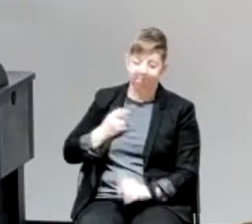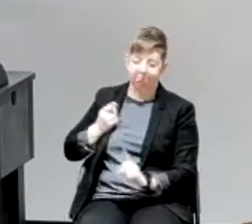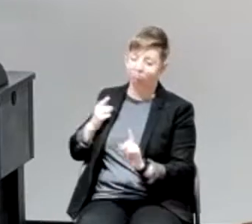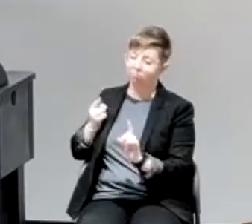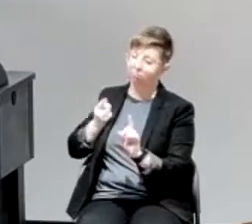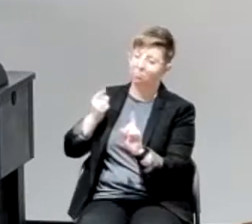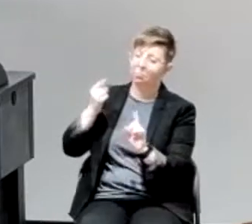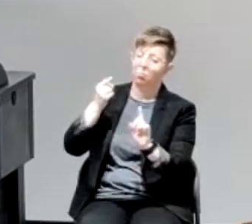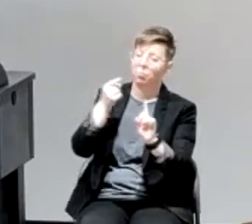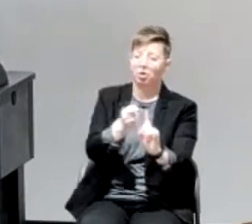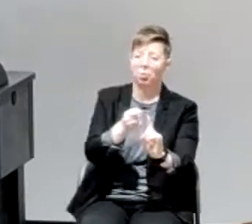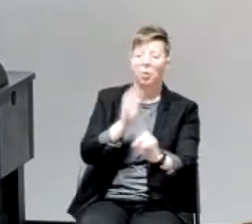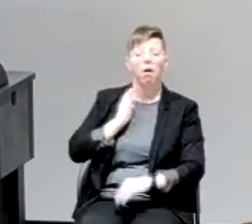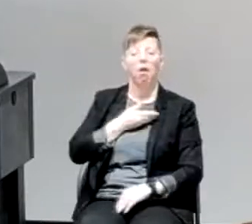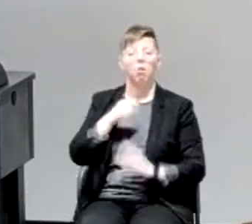What's the challenge for all of us?